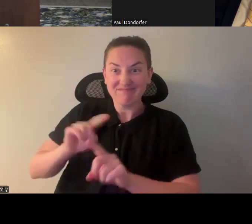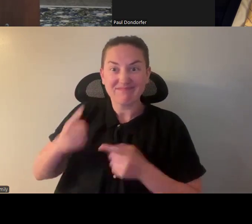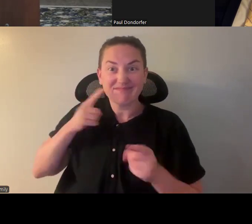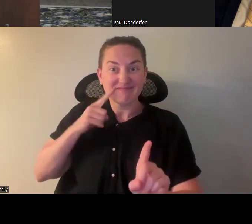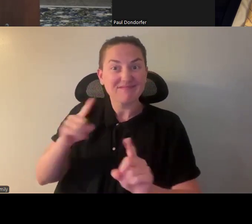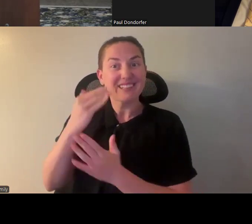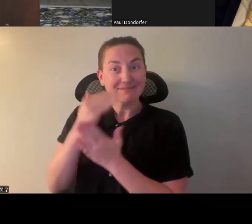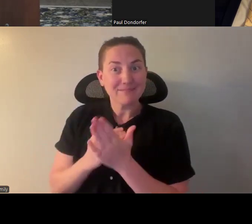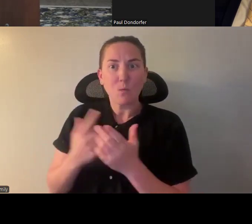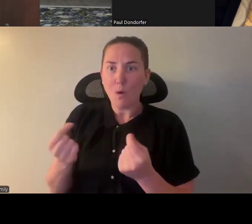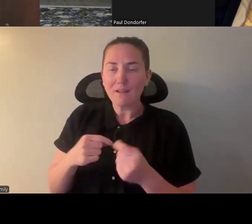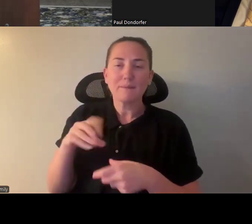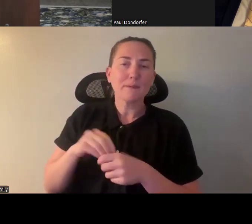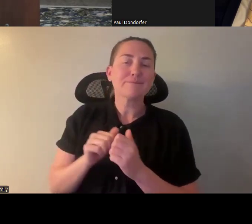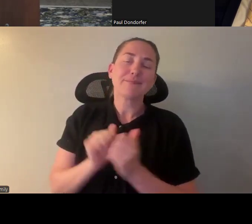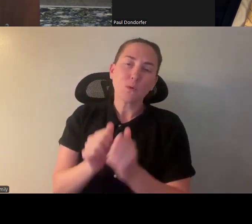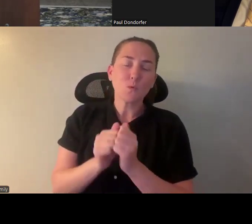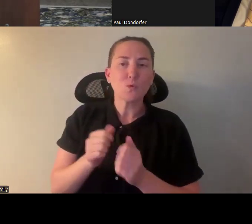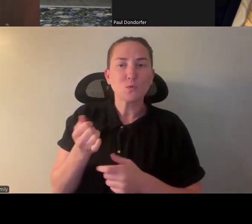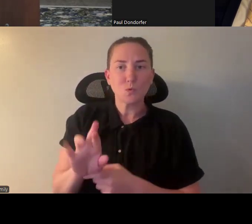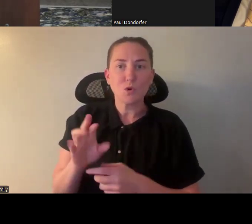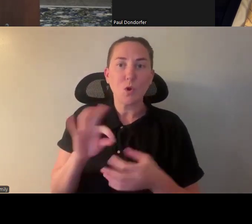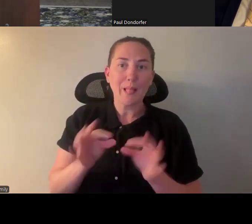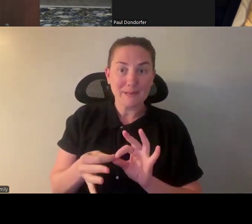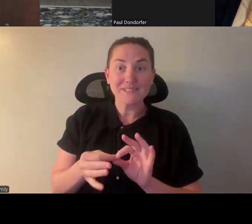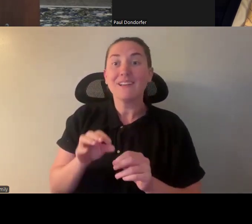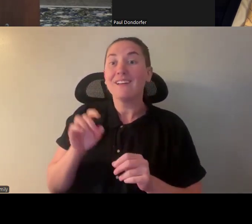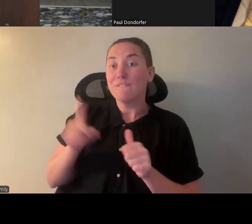competing in the Junior Olympics being the first eighth grader to win both section 5 and